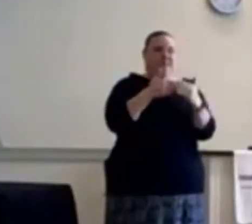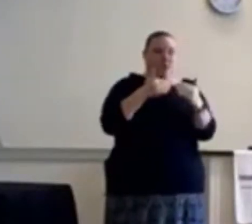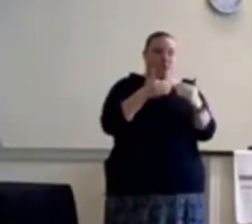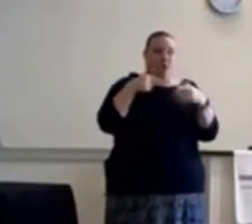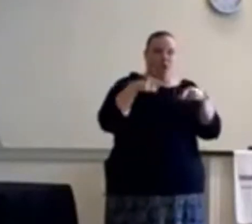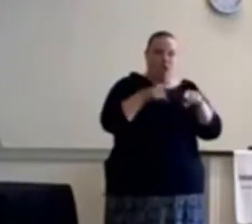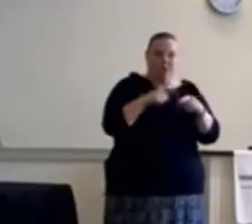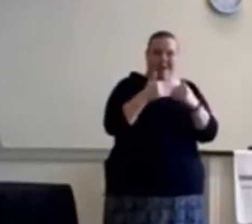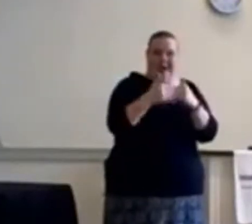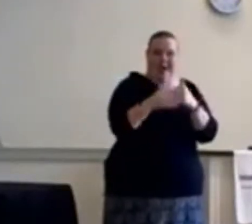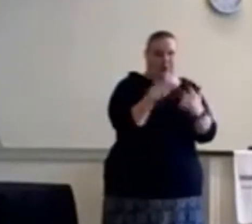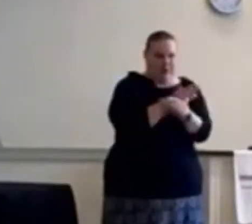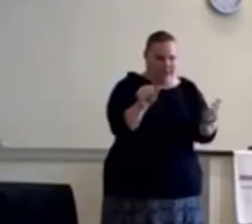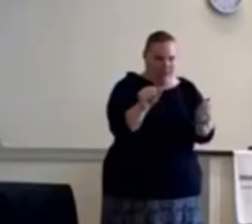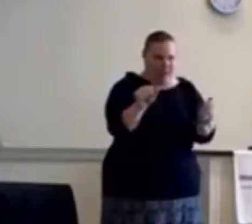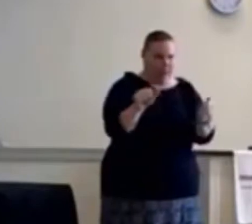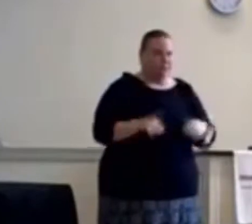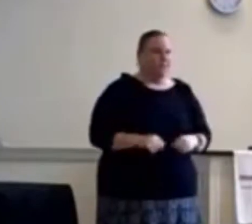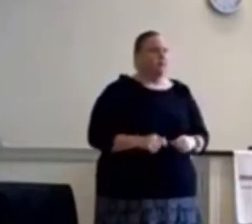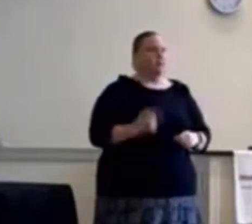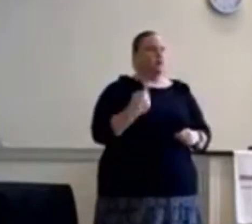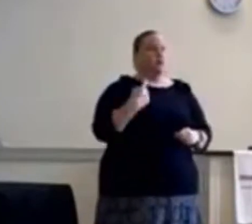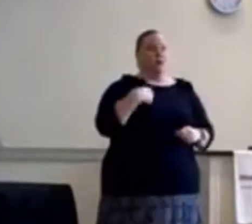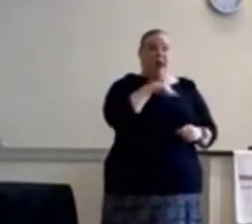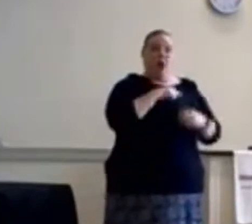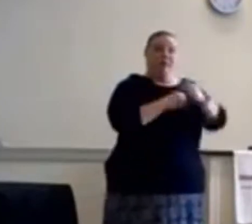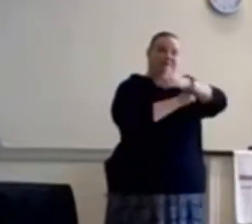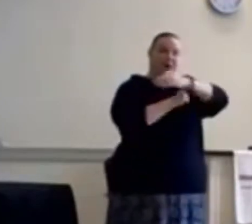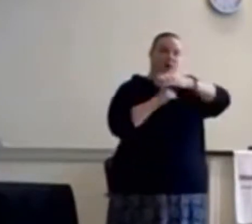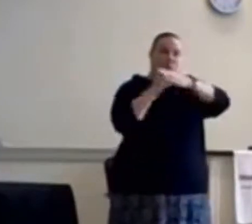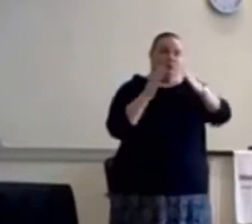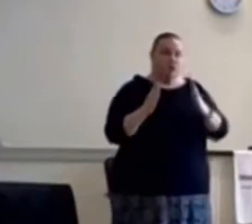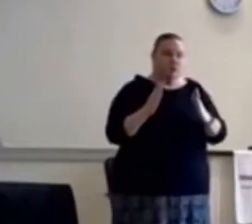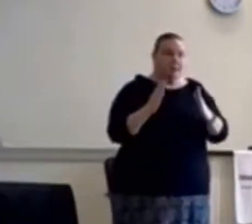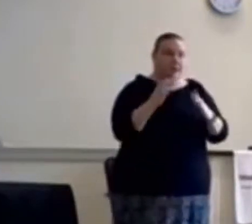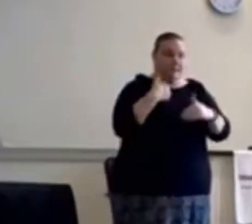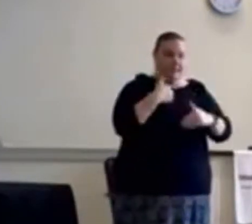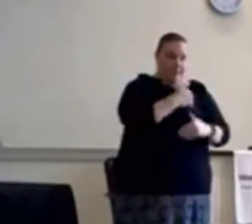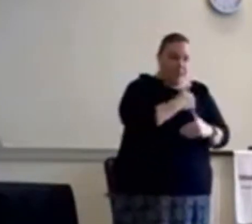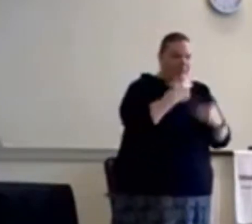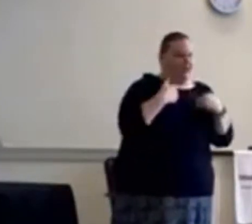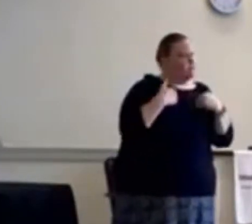disasters. Our founders and members have a strong track record of protecting and